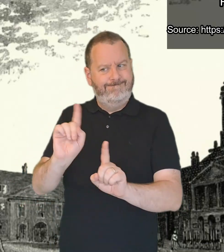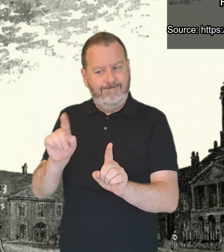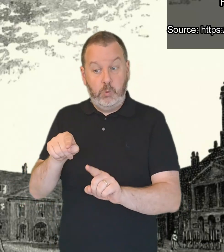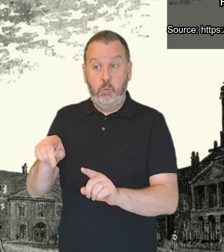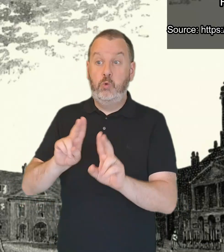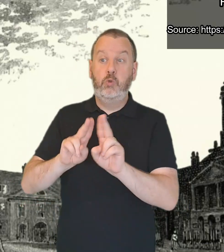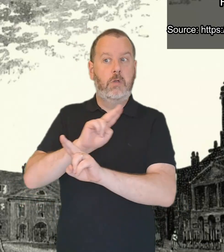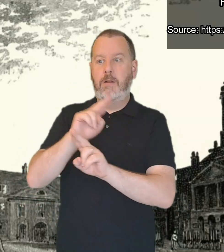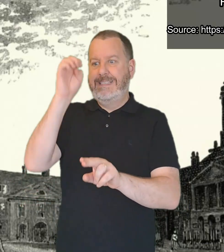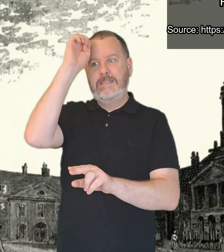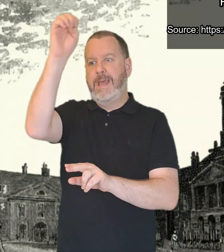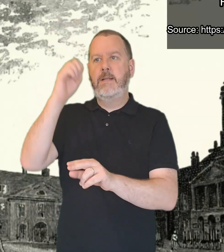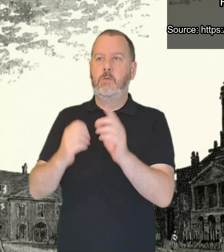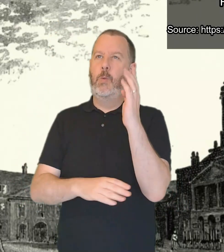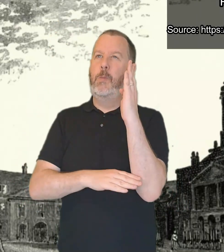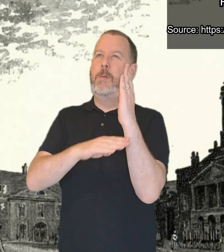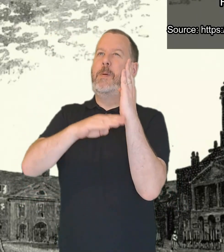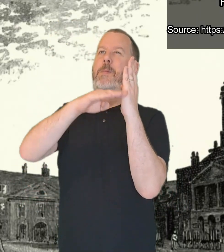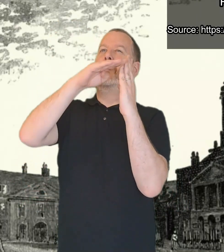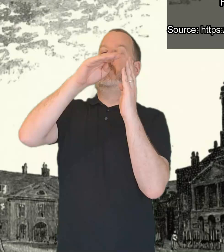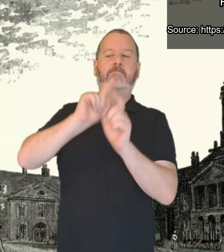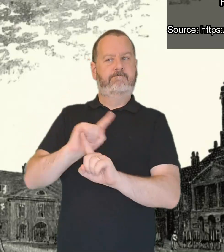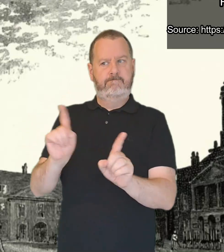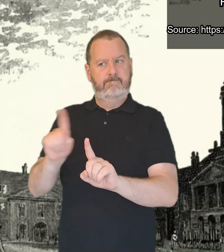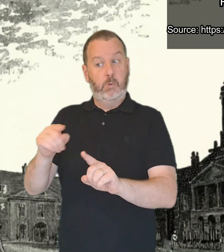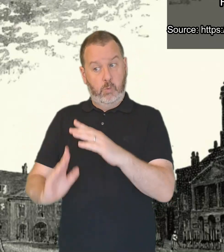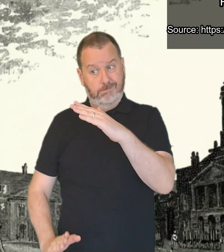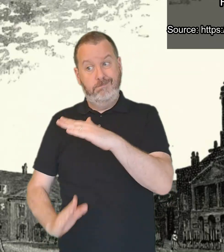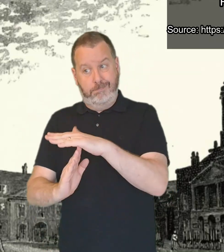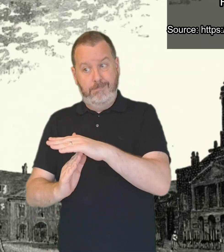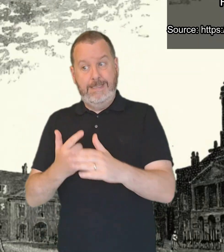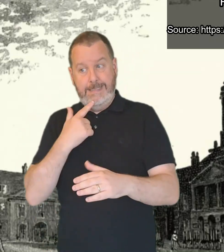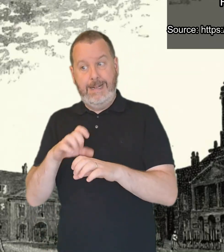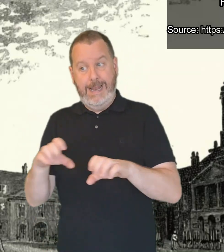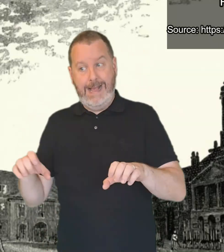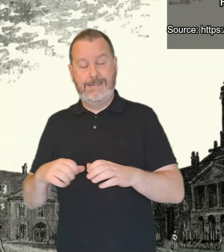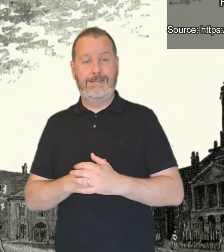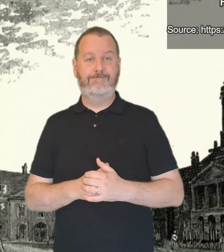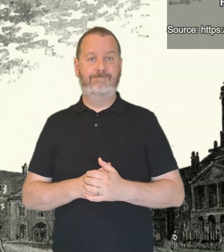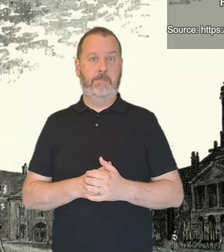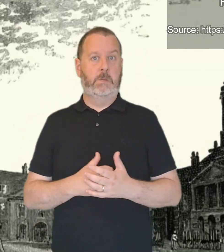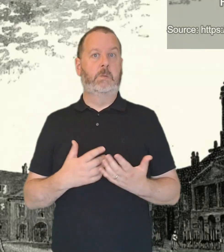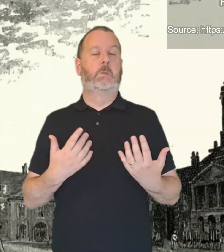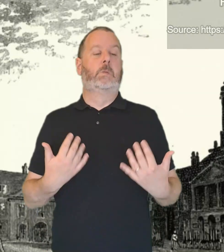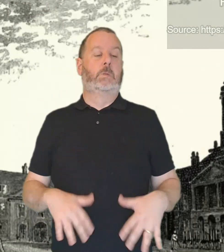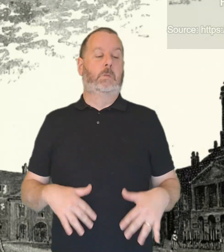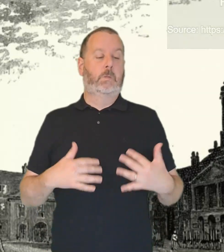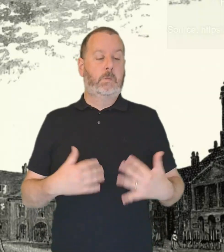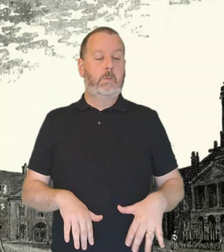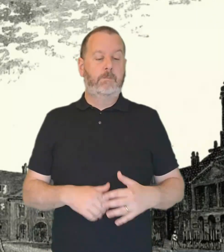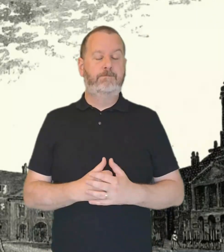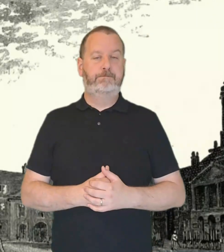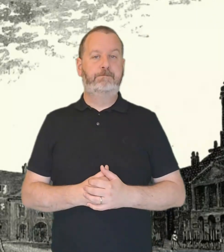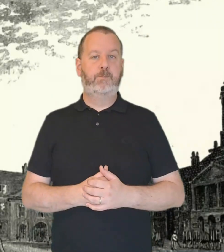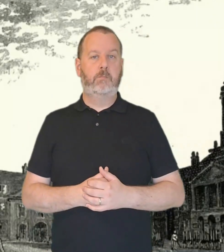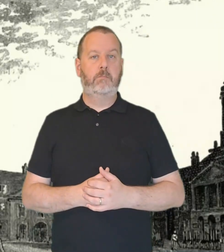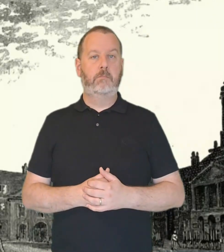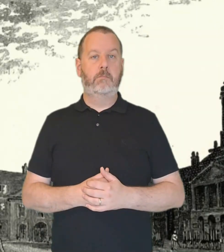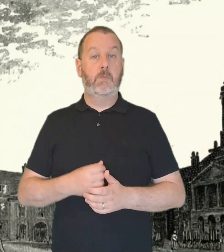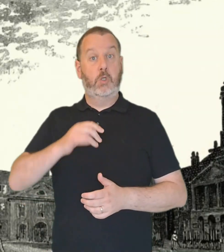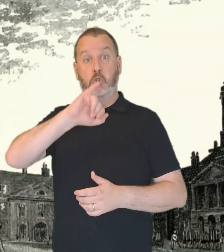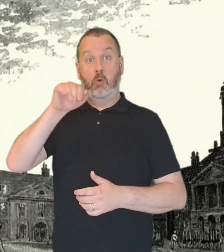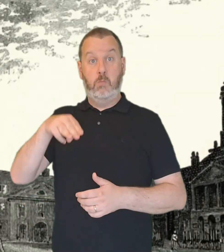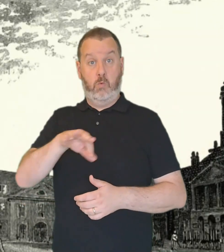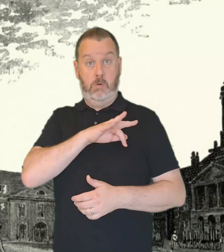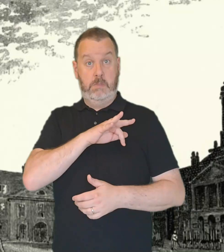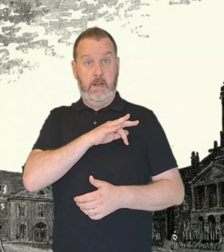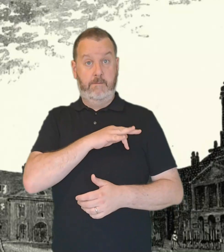expect to rise above that subordinate position.